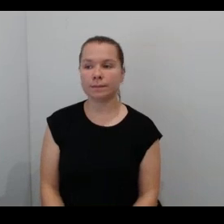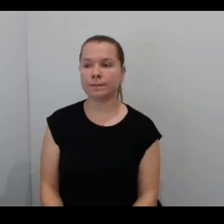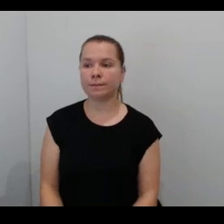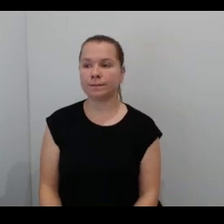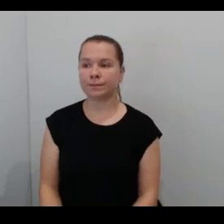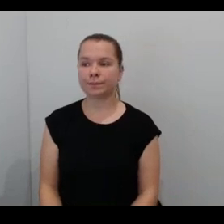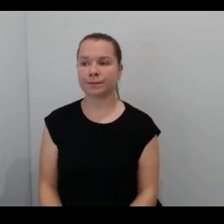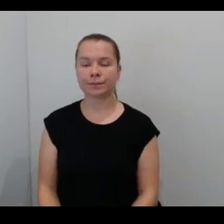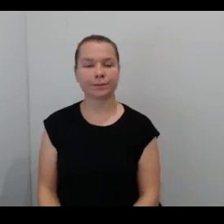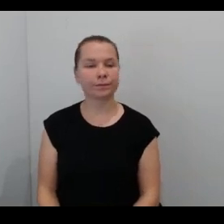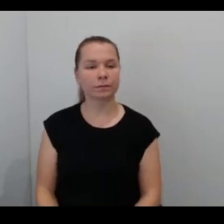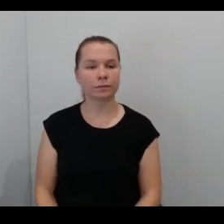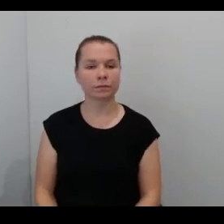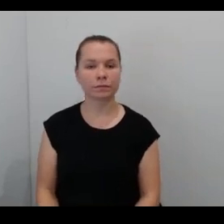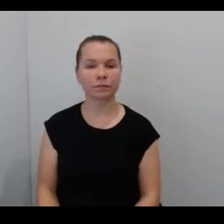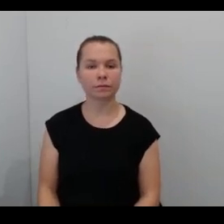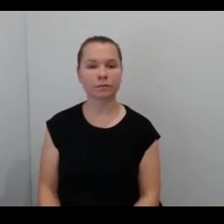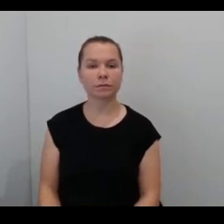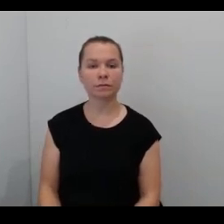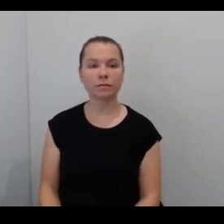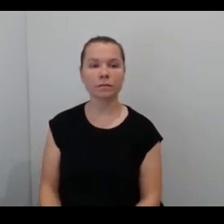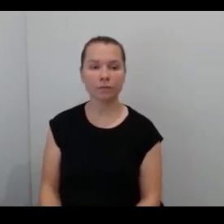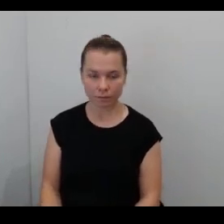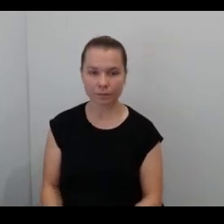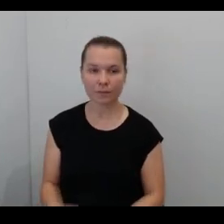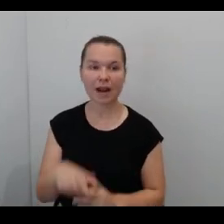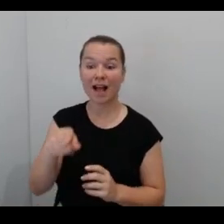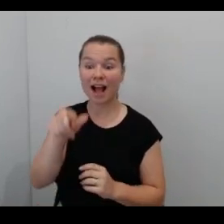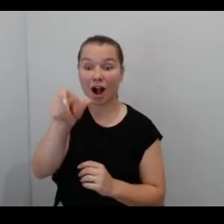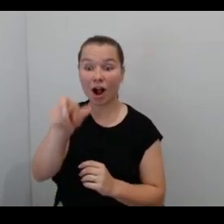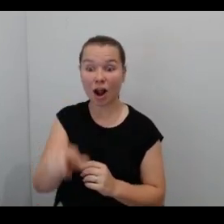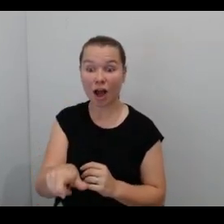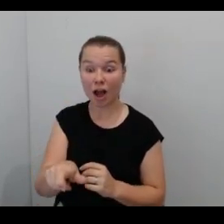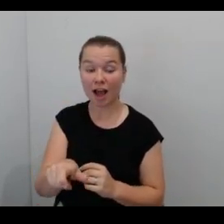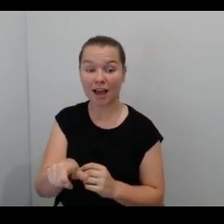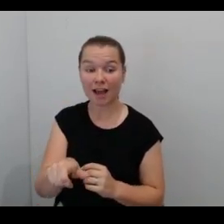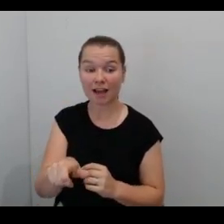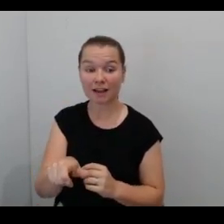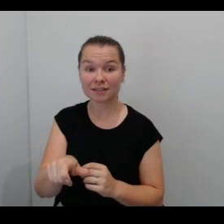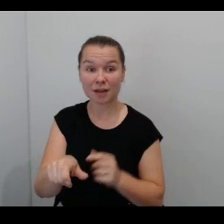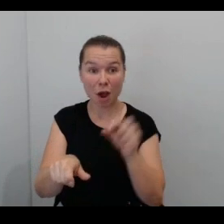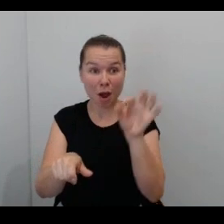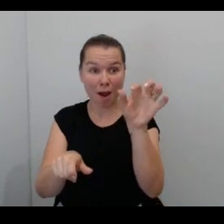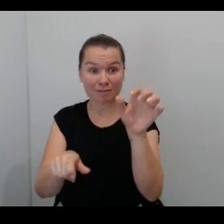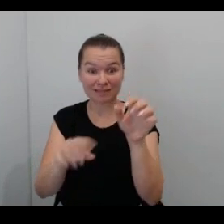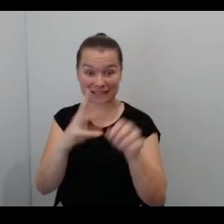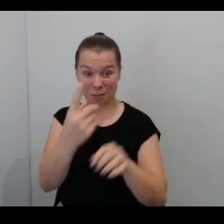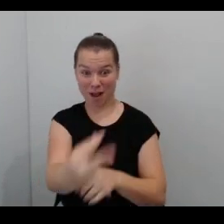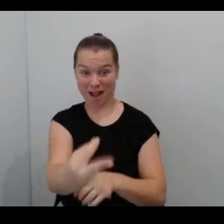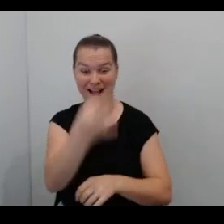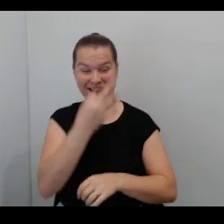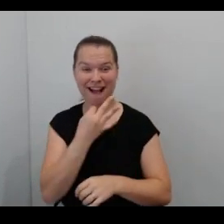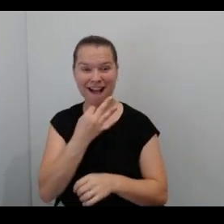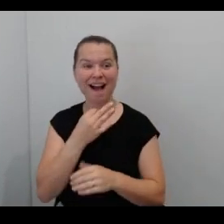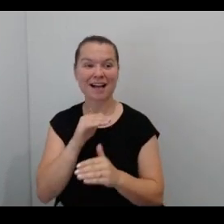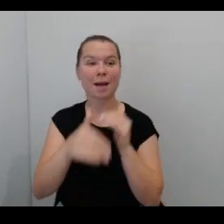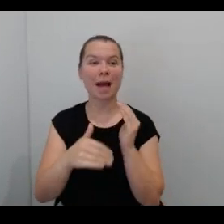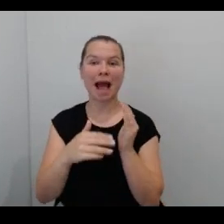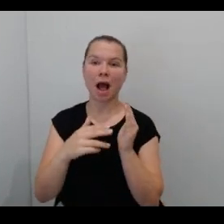We've just had someone who has a client with a notice - they've been served with a notice to leave their property.